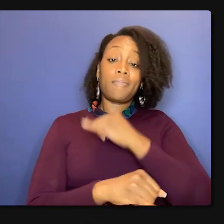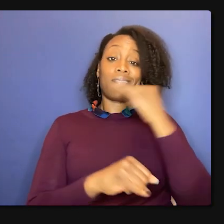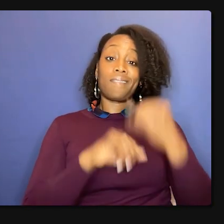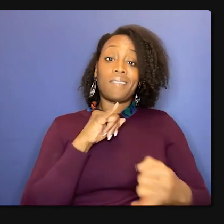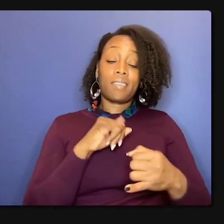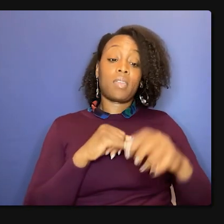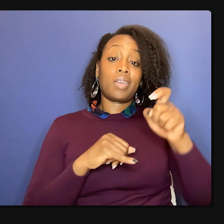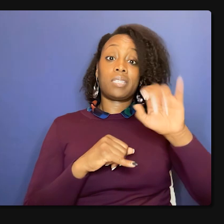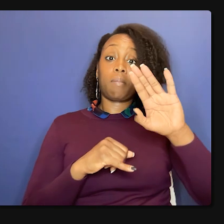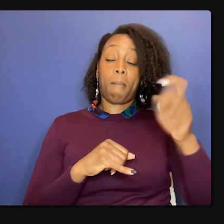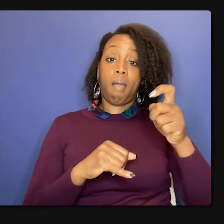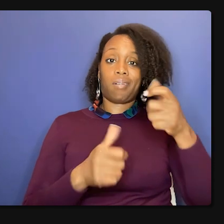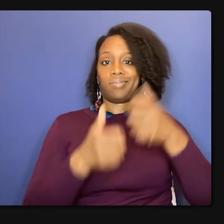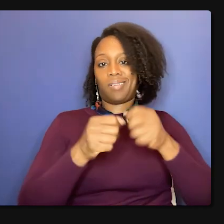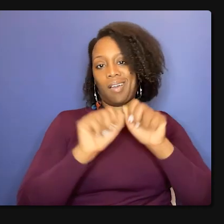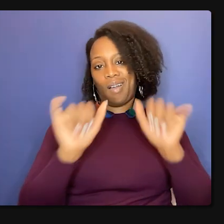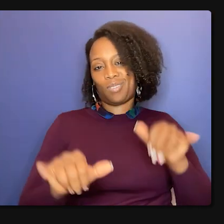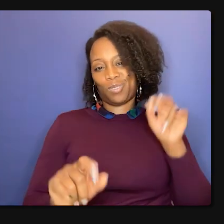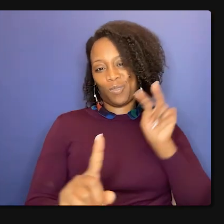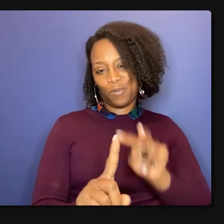And finally, the Xbox console view.